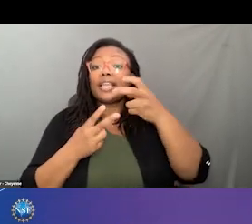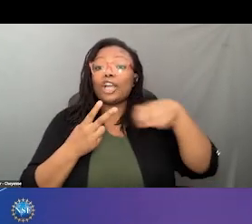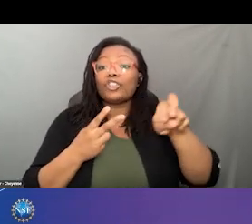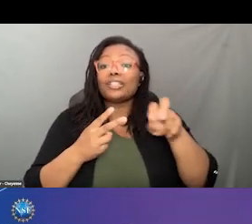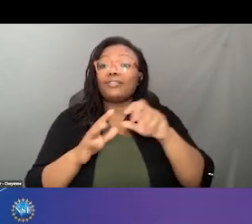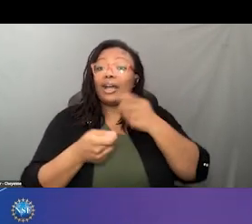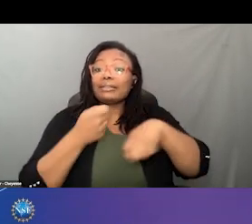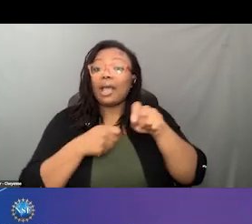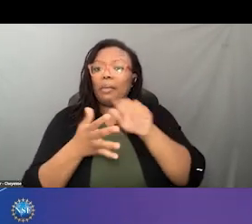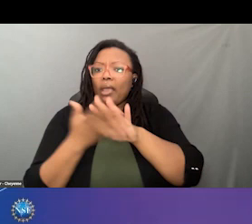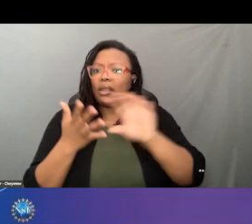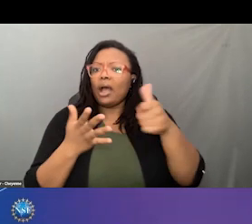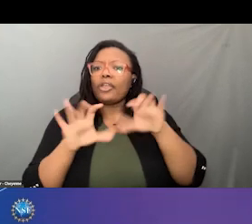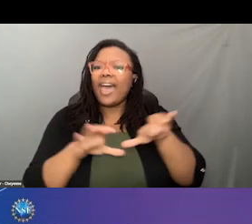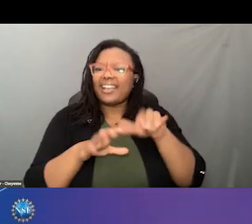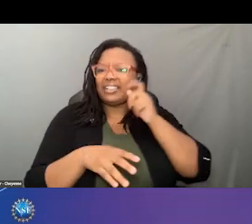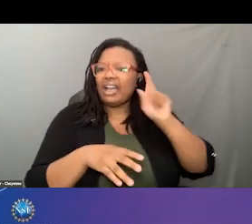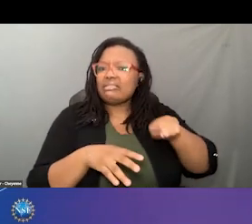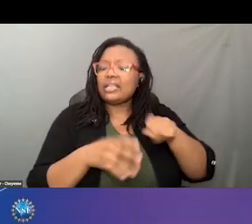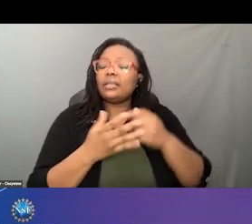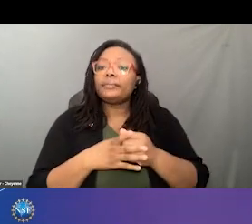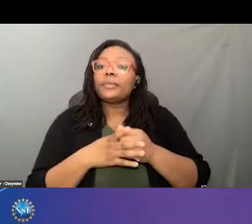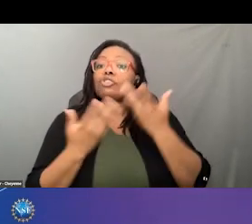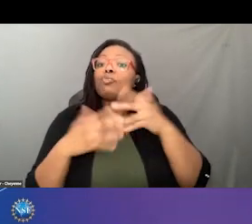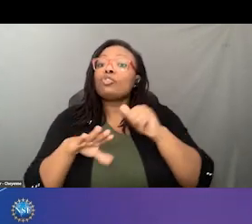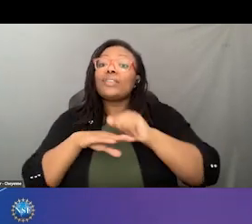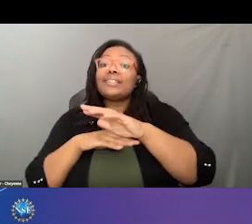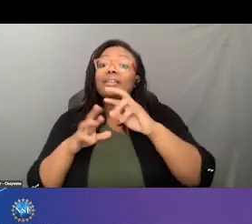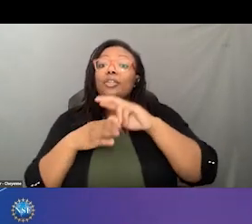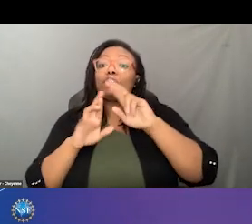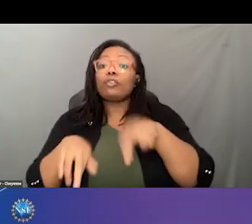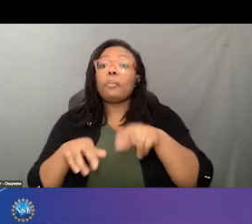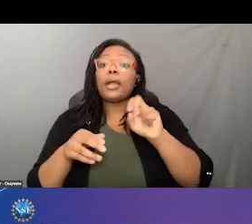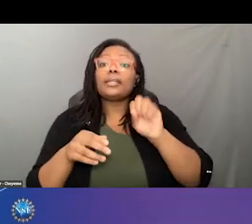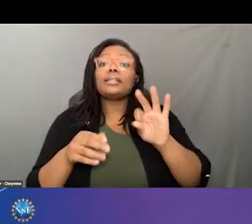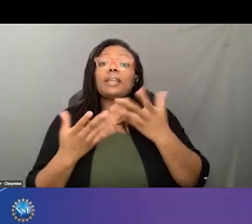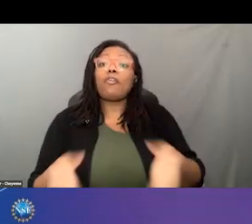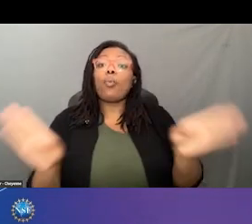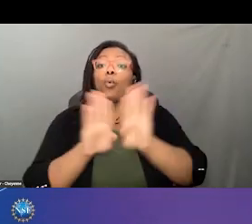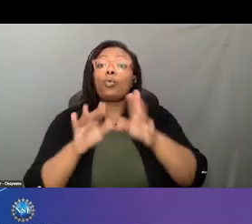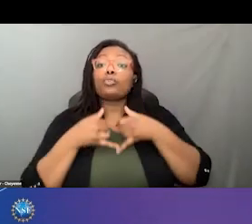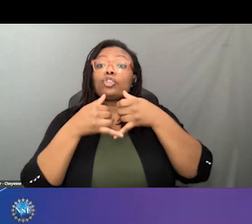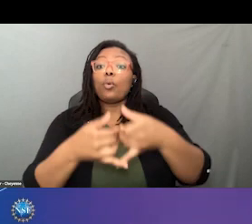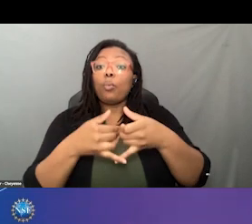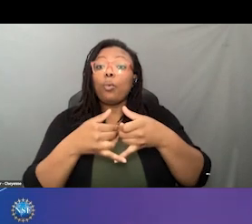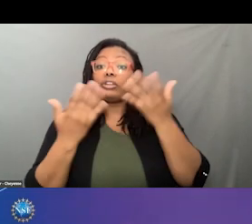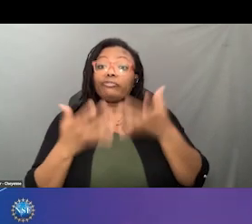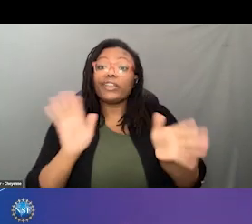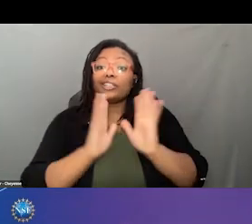or supplement, or any other sort of action. So when those reports are submitted, NSF basically closes the award administratively.